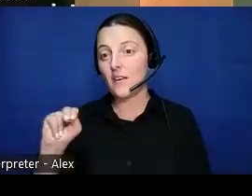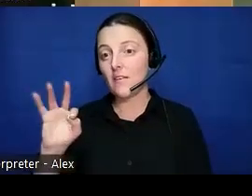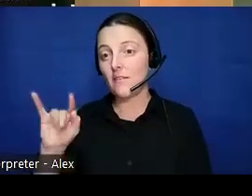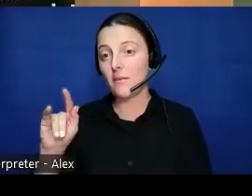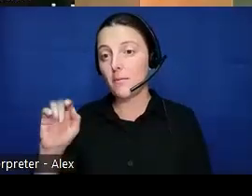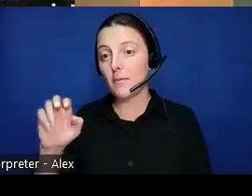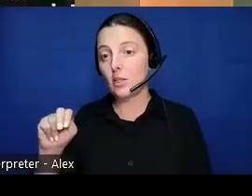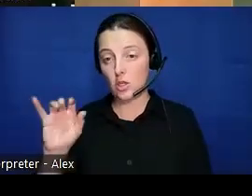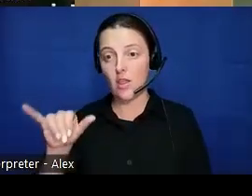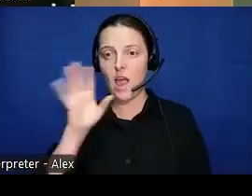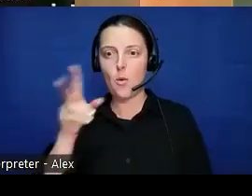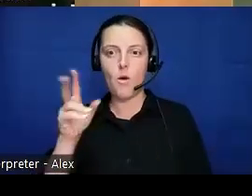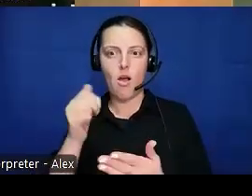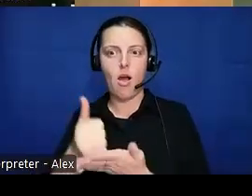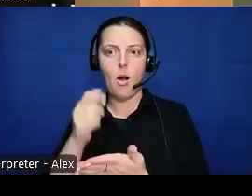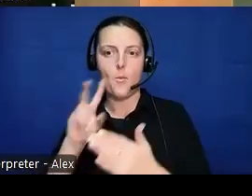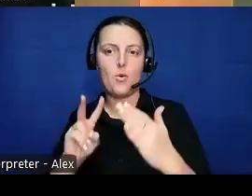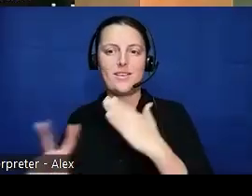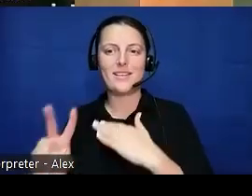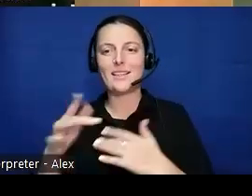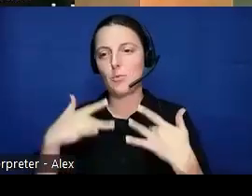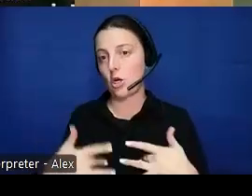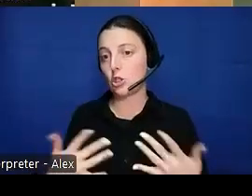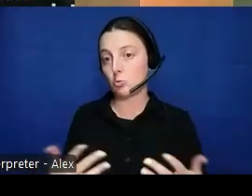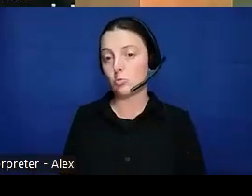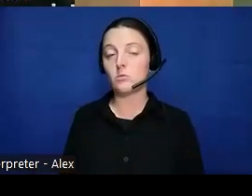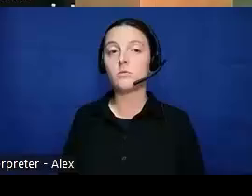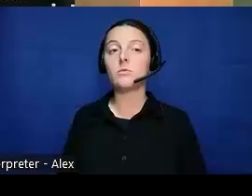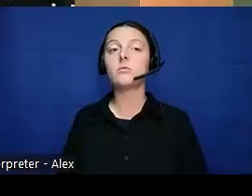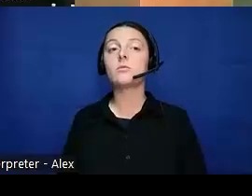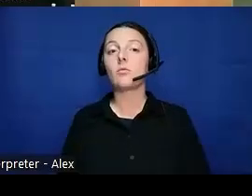All right. So, some of this gets into a little bit of the biology of lung cancer in particular,